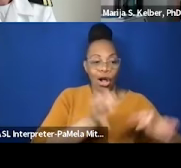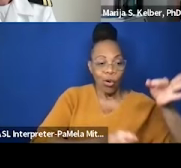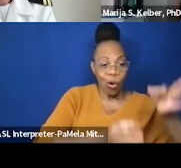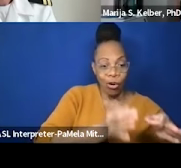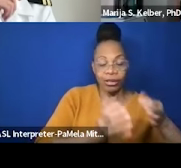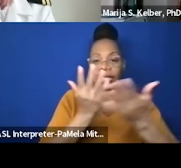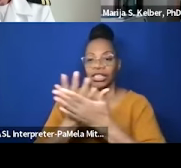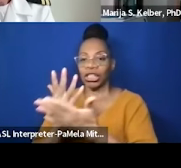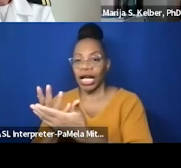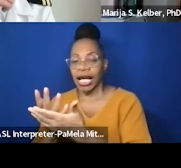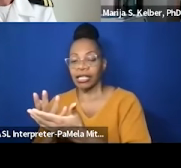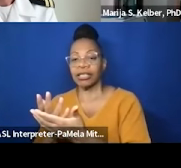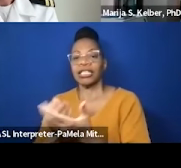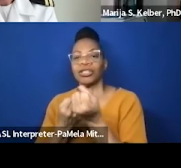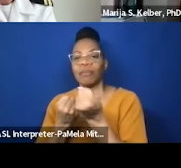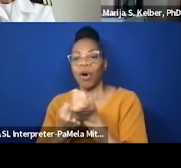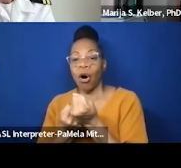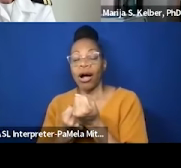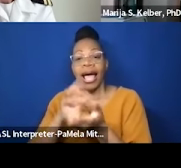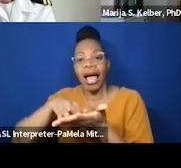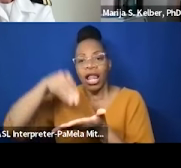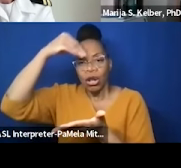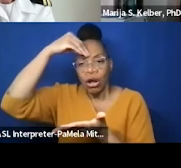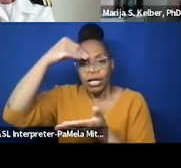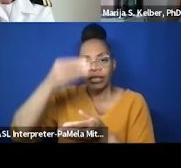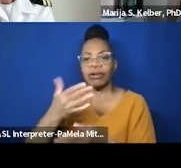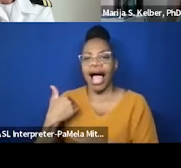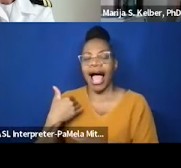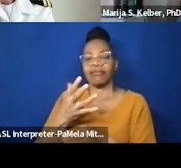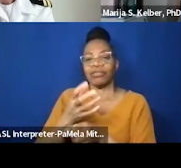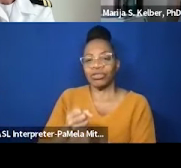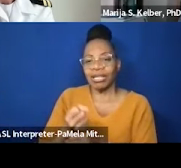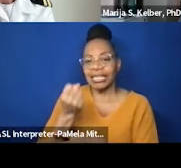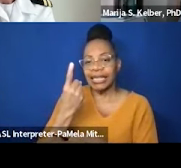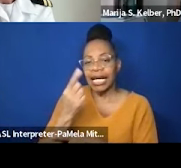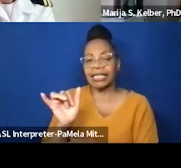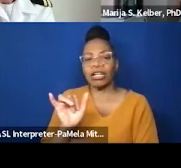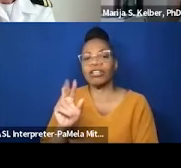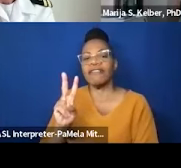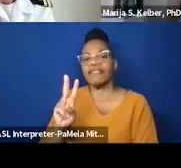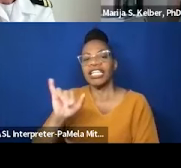Learning military culture can help build trust and understanding. Leveraging partnerships like VJO Coordinators can link service members,